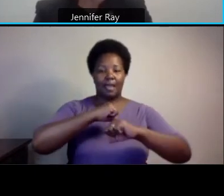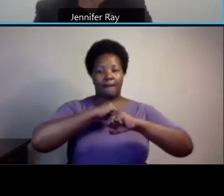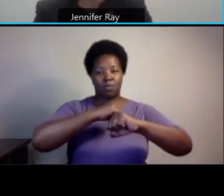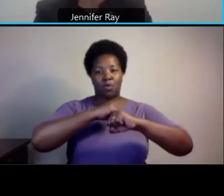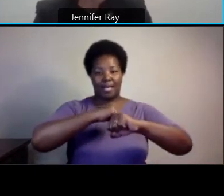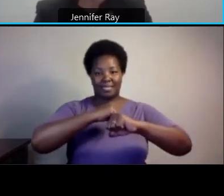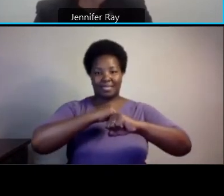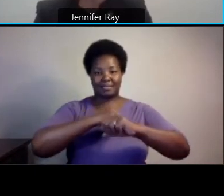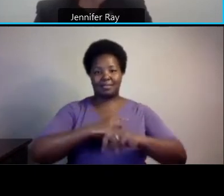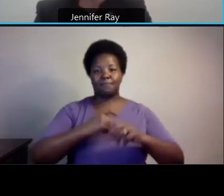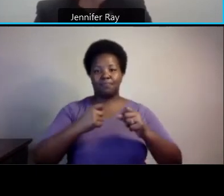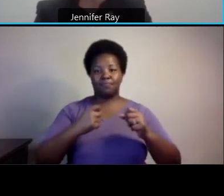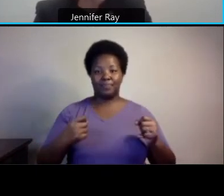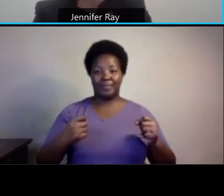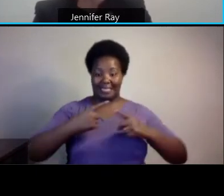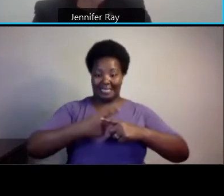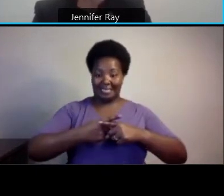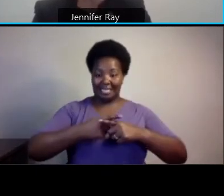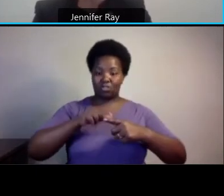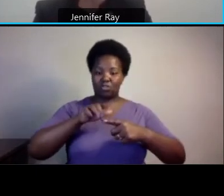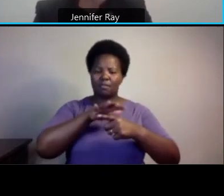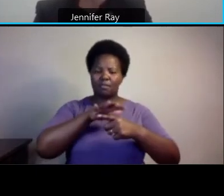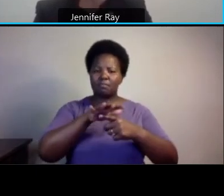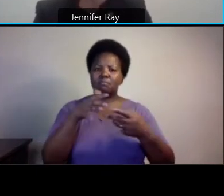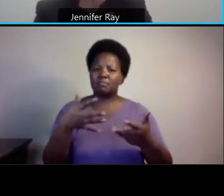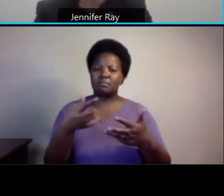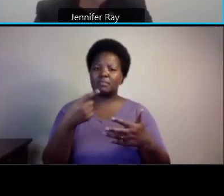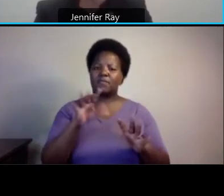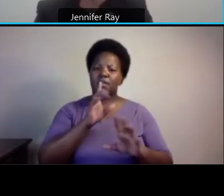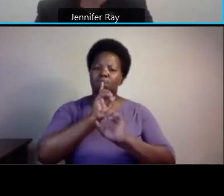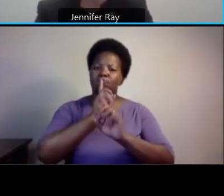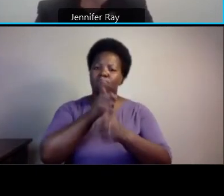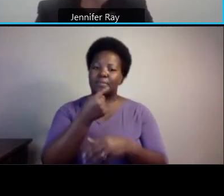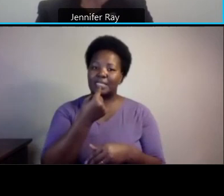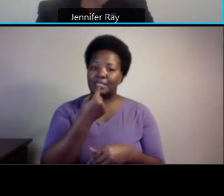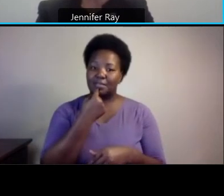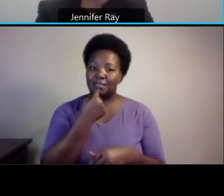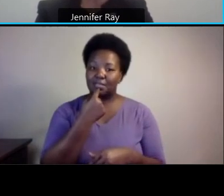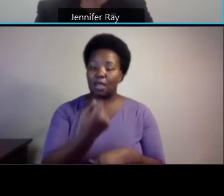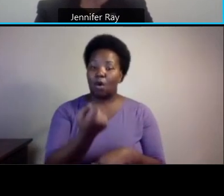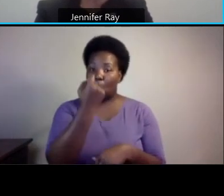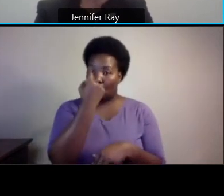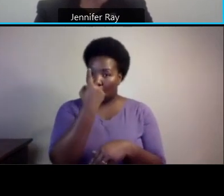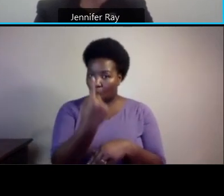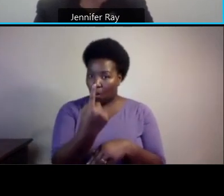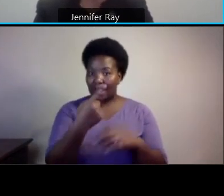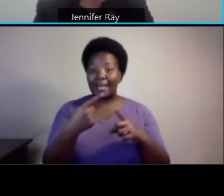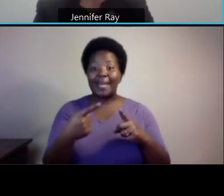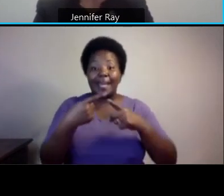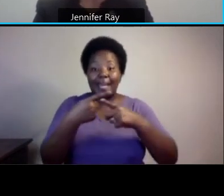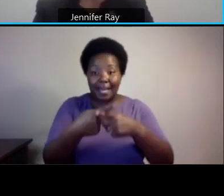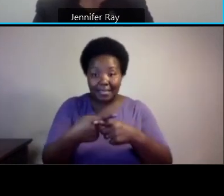and when we replied to it we talked about it in respect to one intersection and the question is um